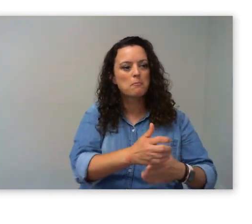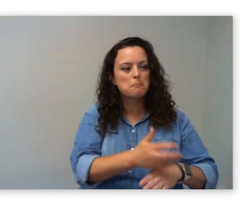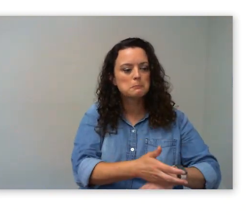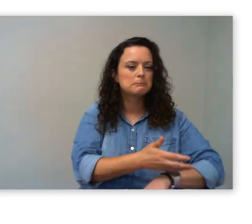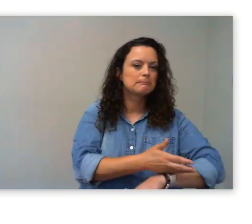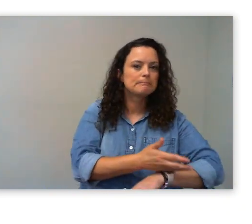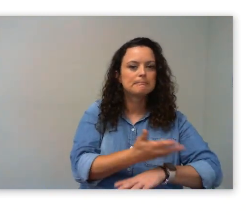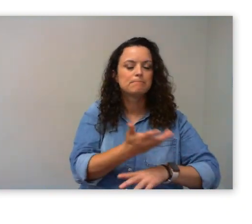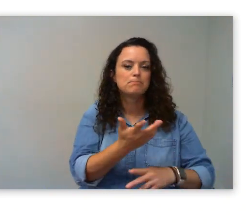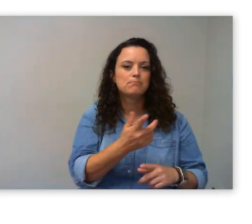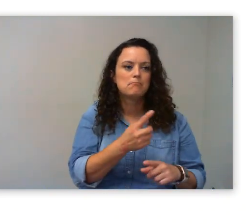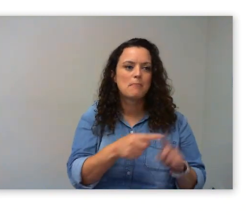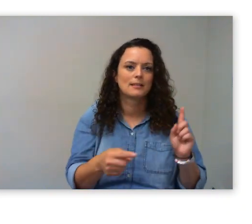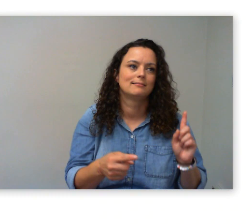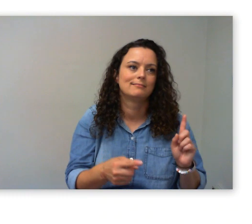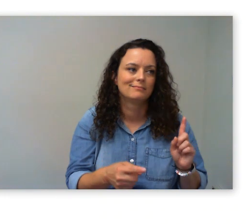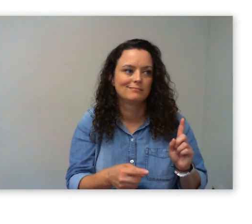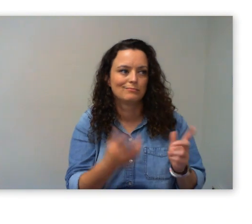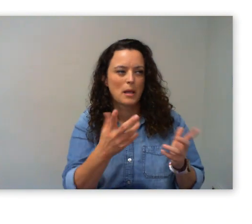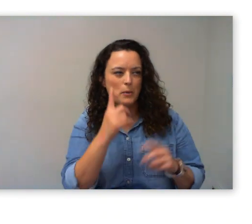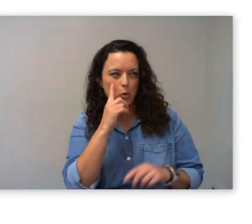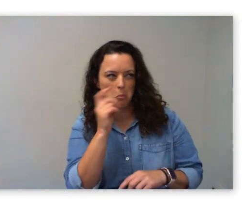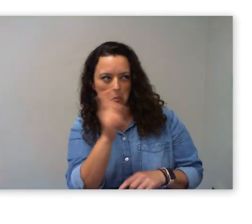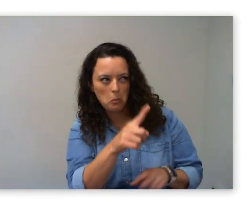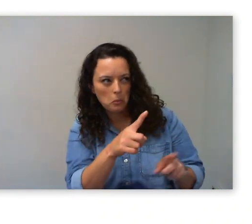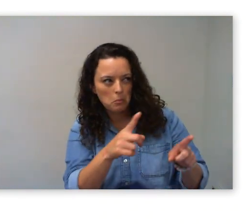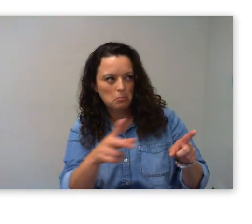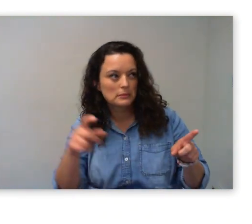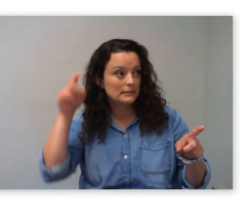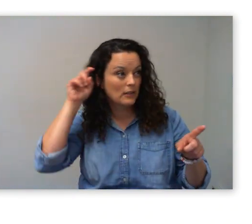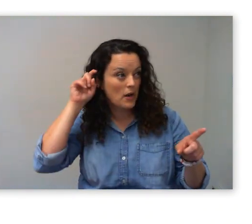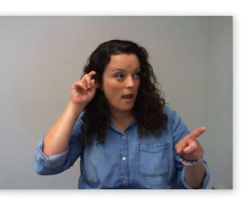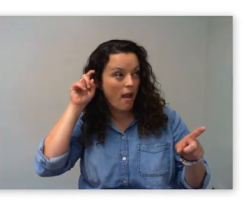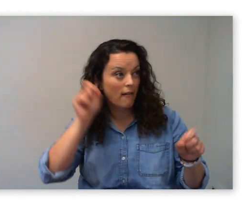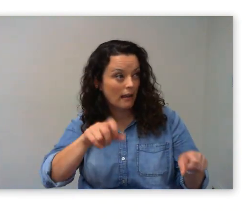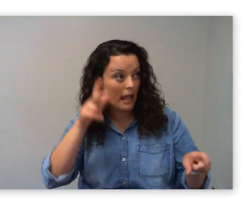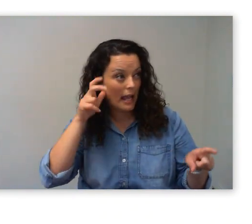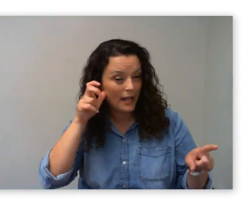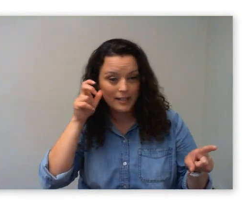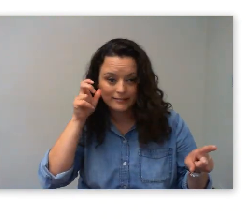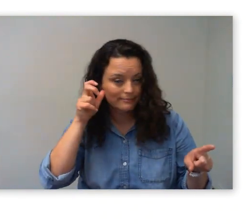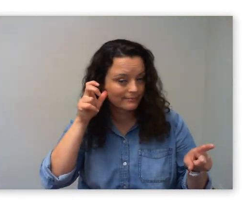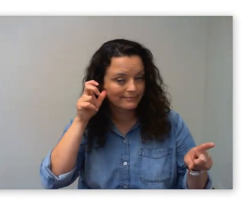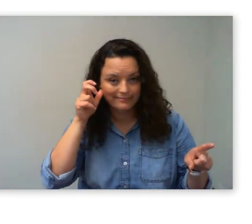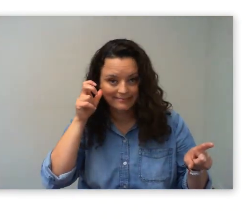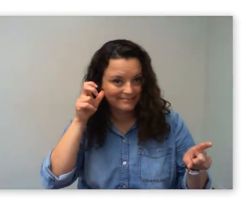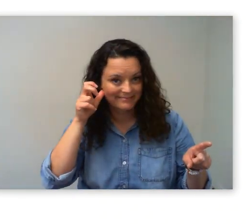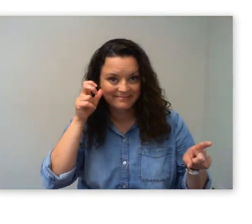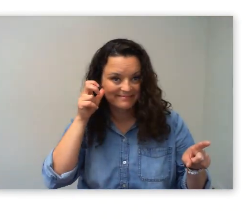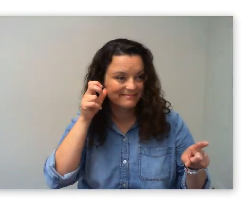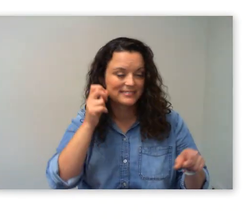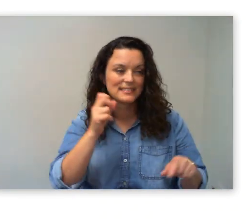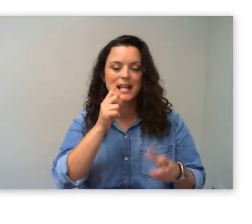just because you see an individual using one of those does not mean that they benefit 100